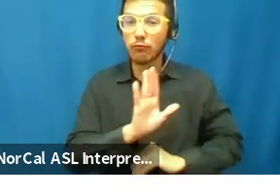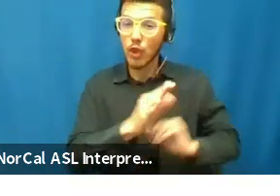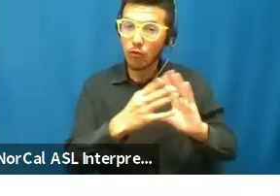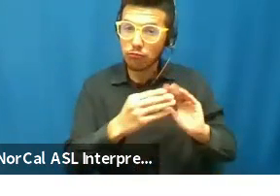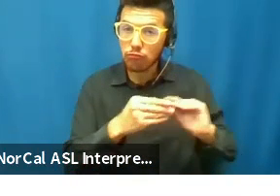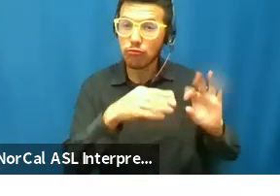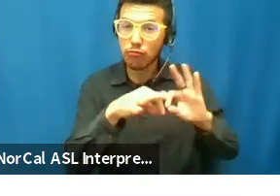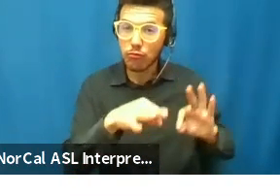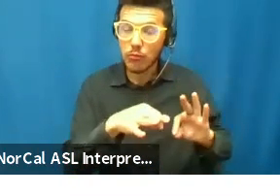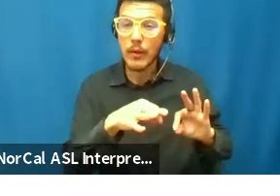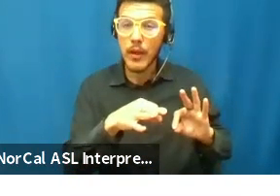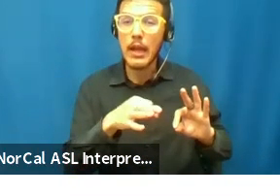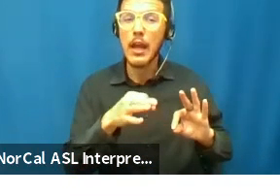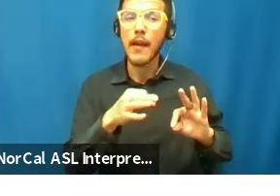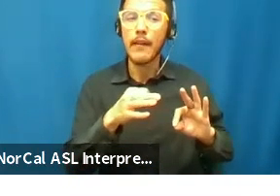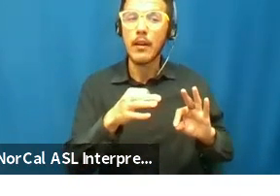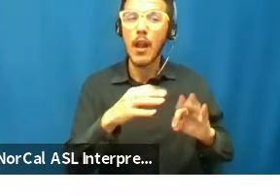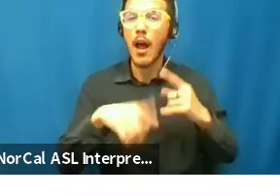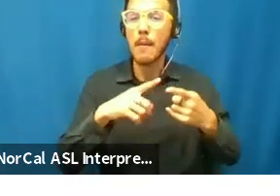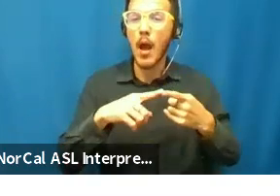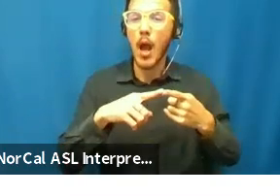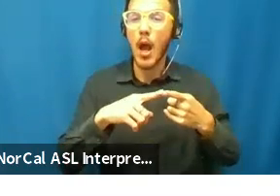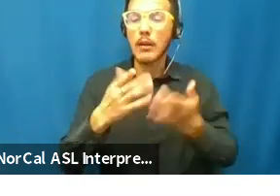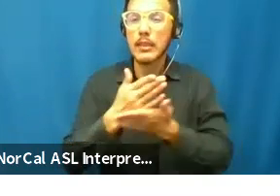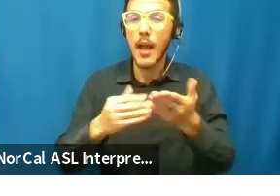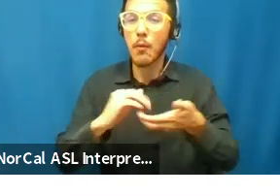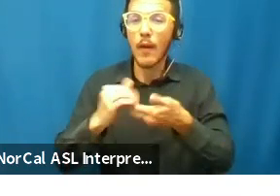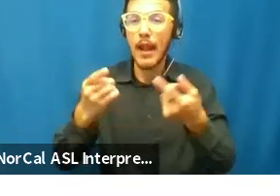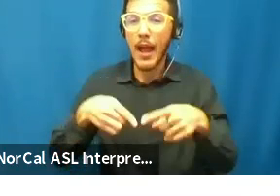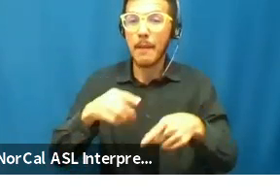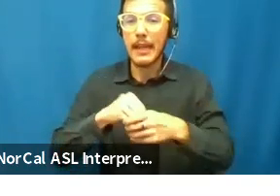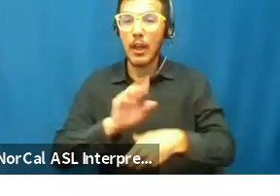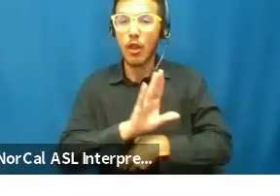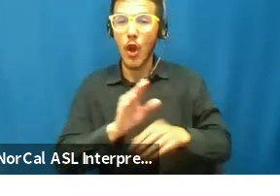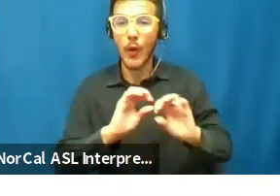collaboration happening within their organization, we implemented a system Effective Communication